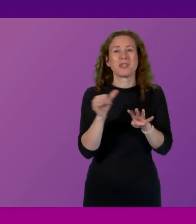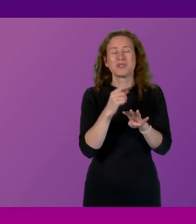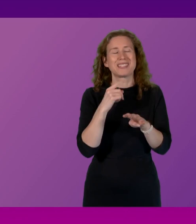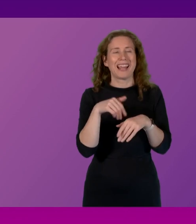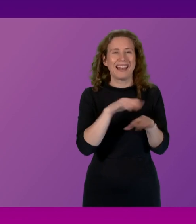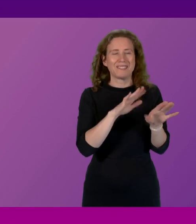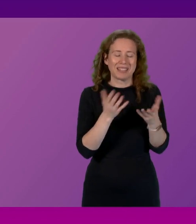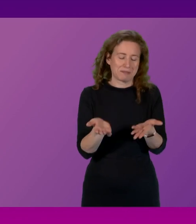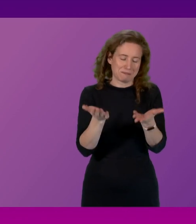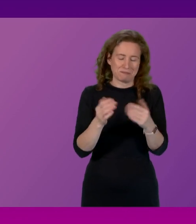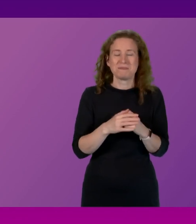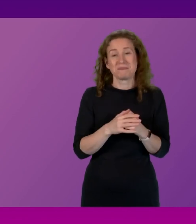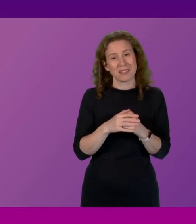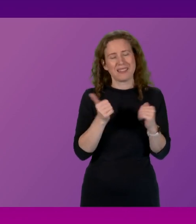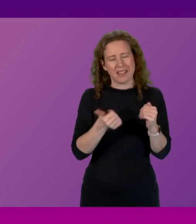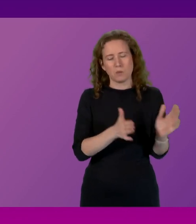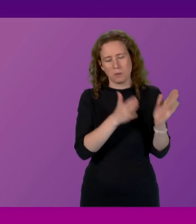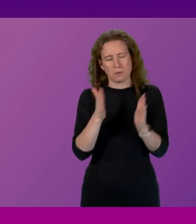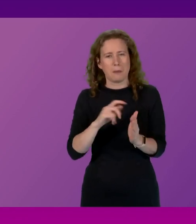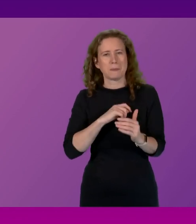to do so.